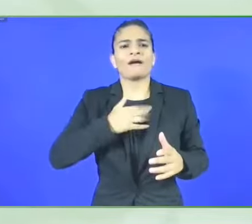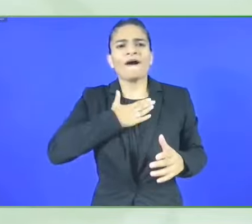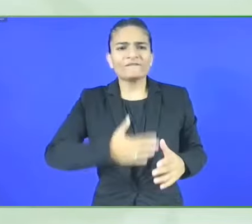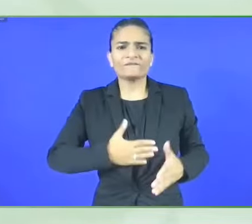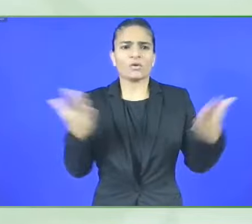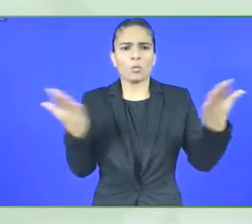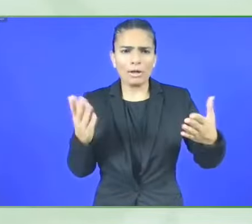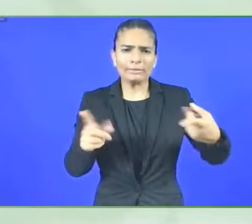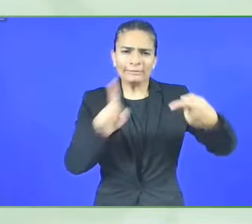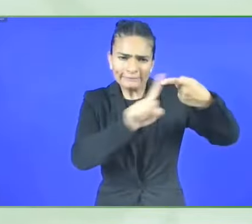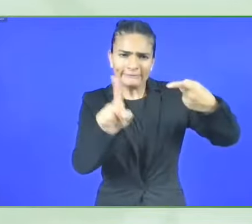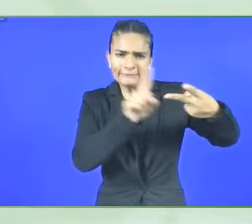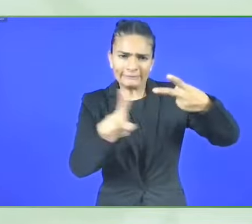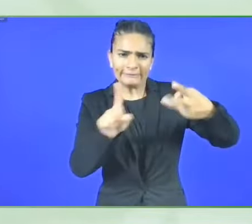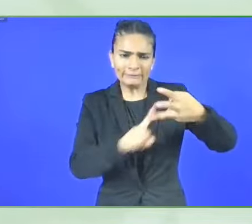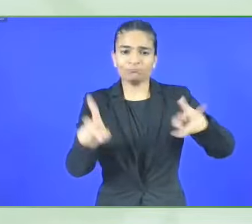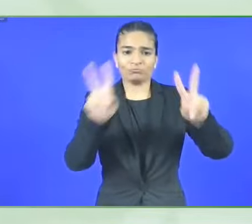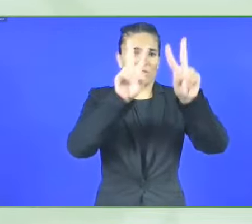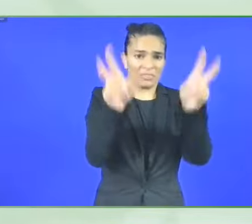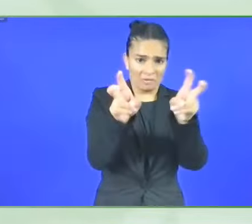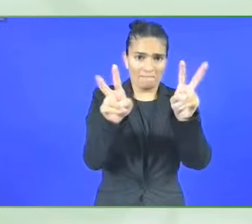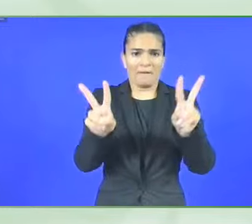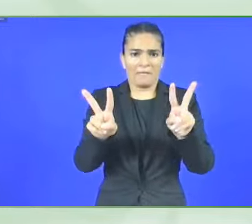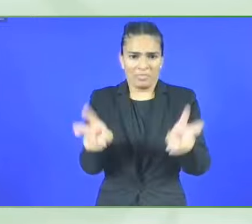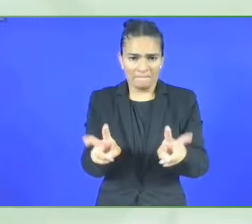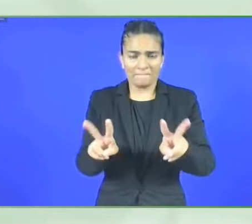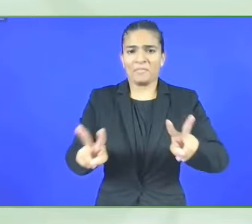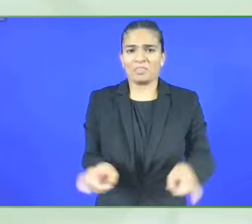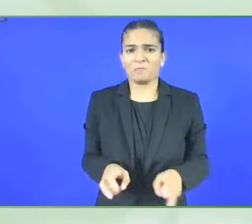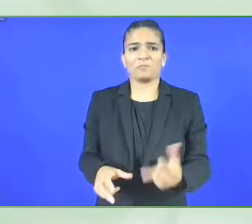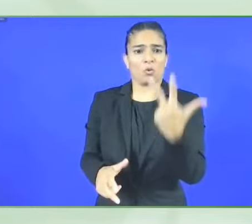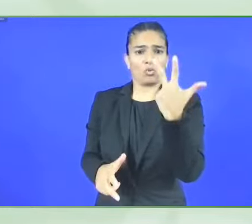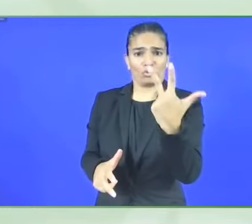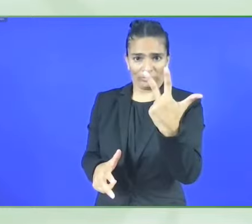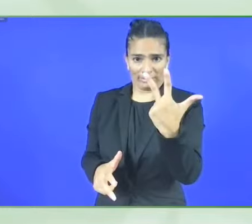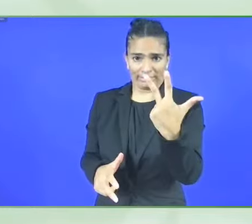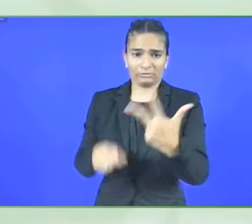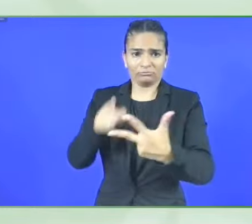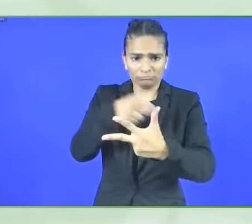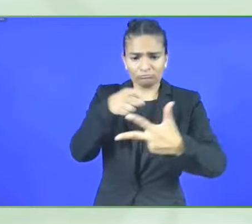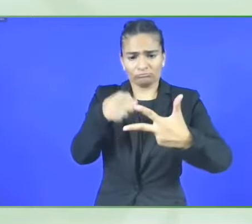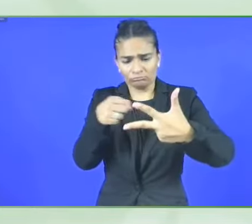All the way along dedicated universal design as a vehicle for inclusion.